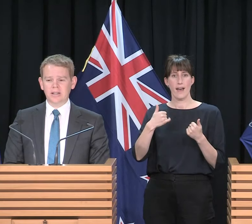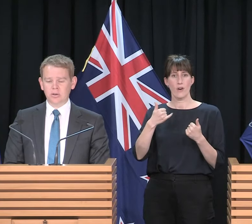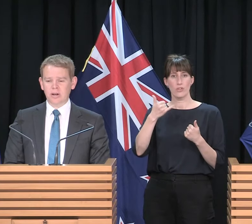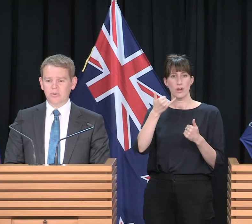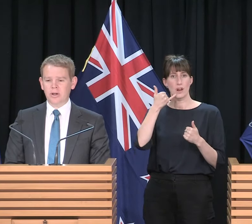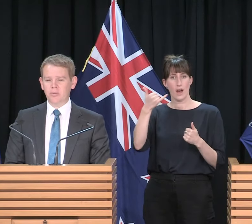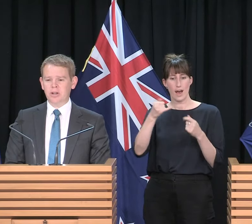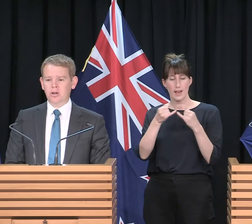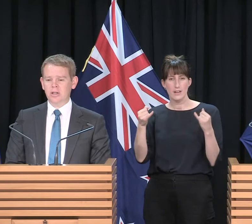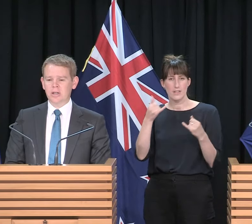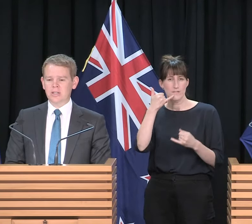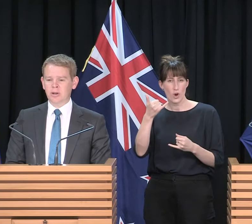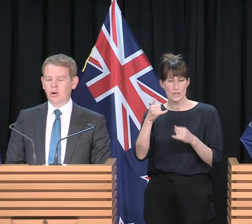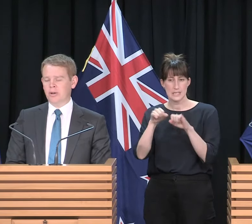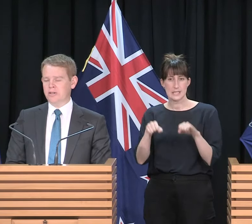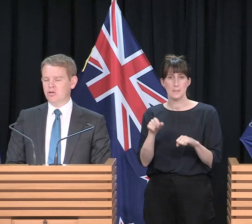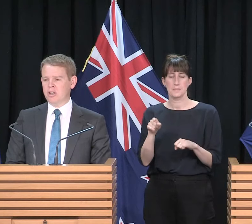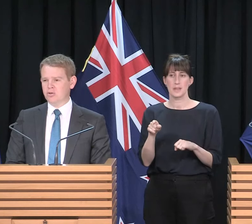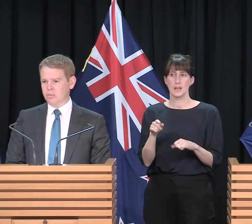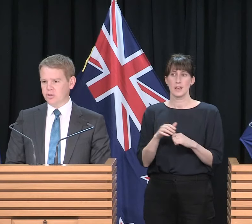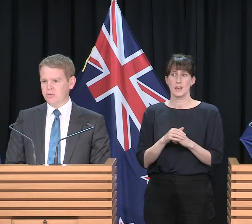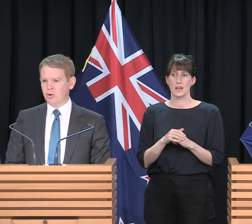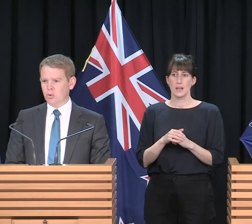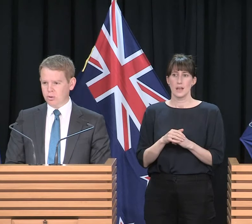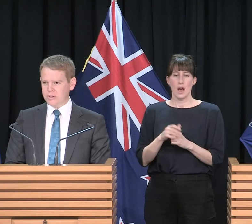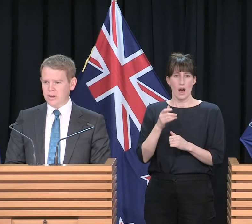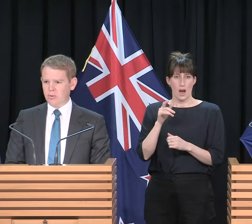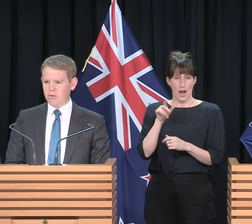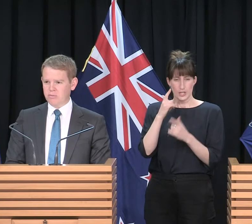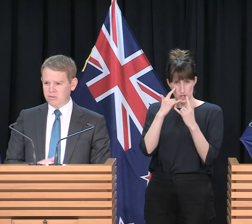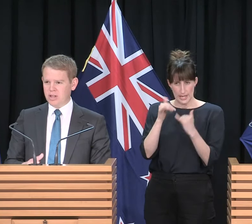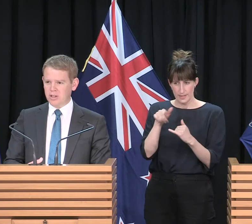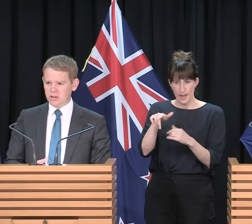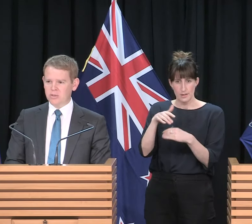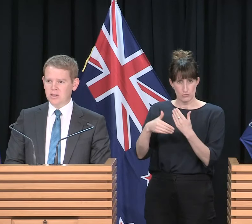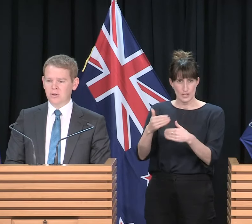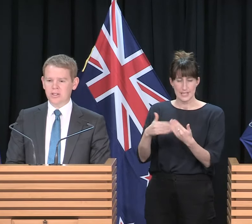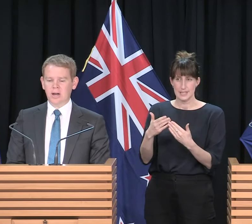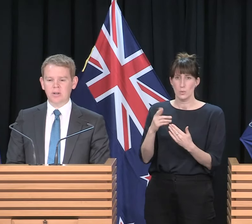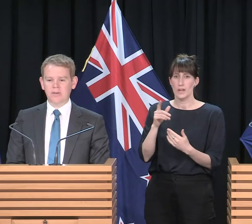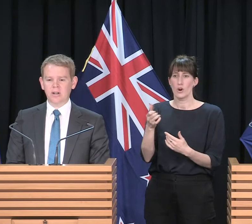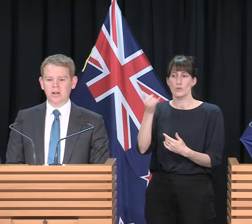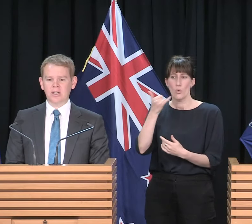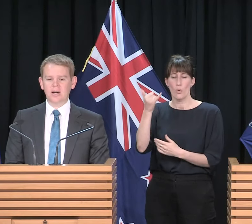and also over coming weeks, just as part of our awareness-raising, keeping the numbers up, and particularly